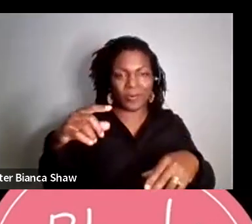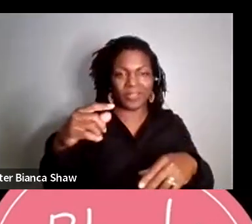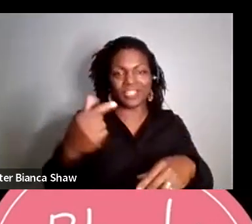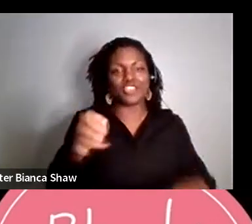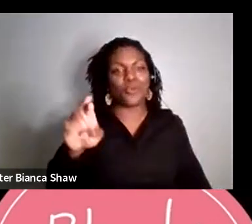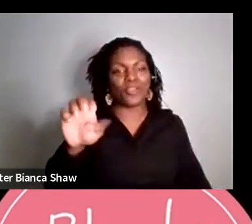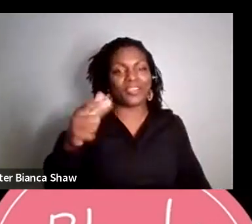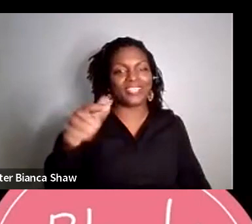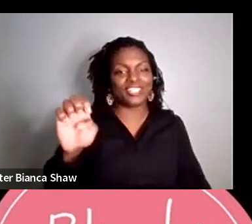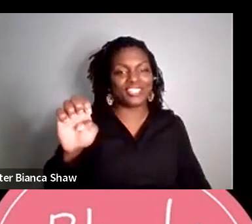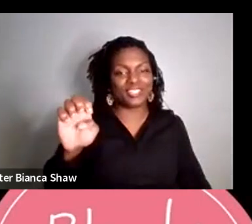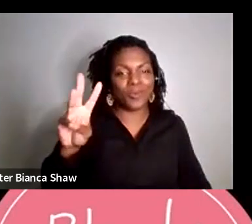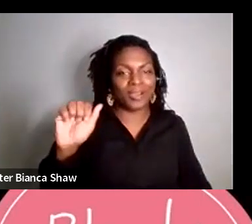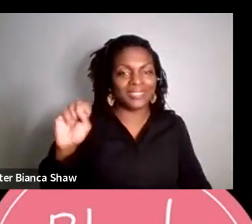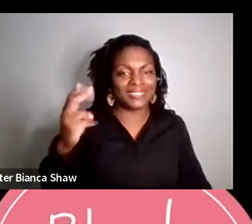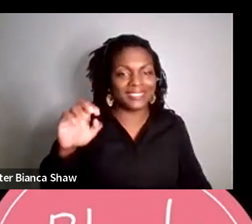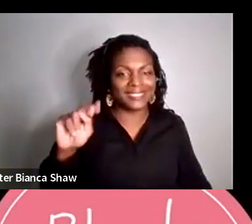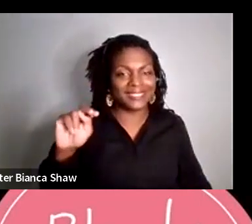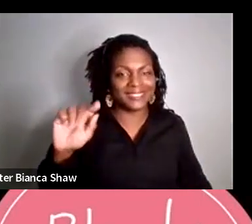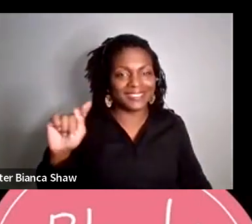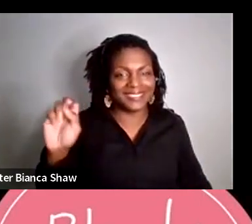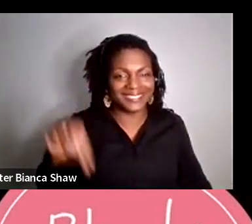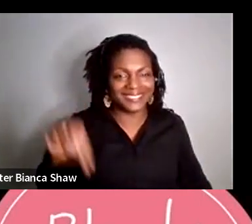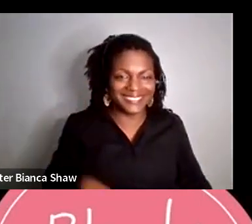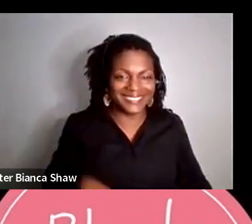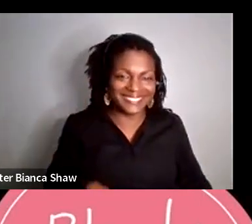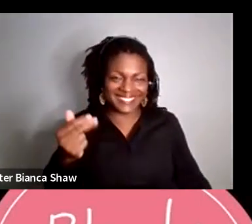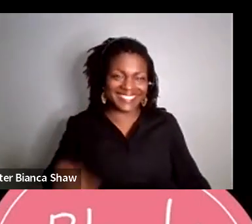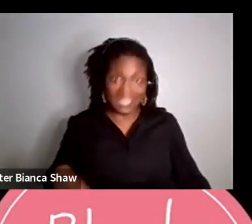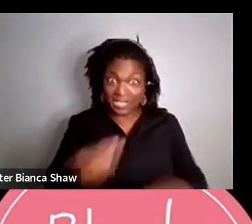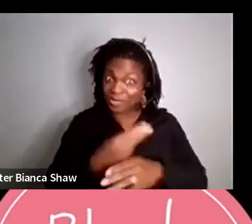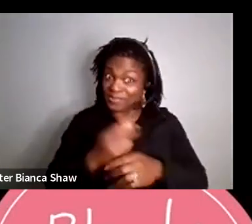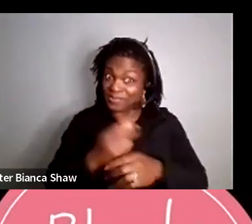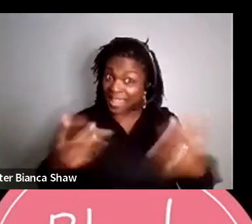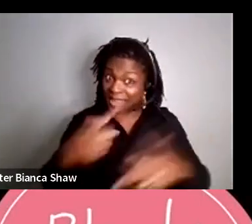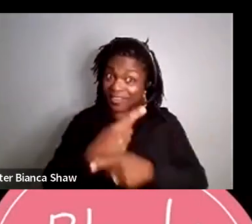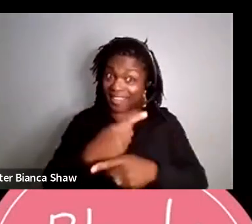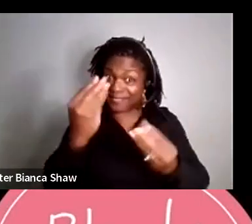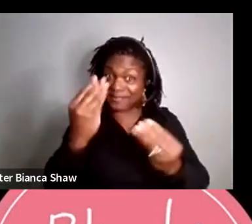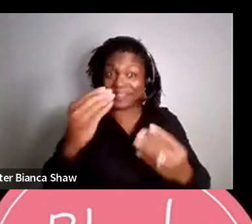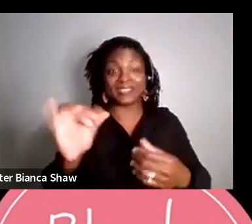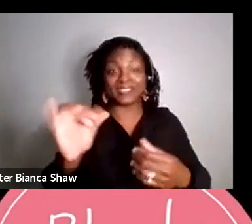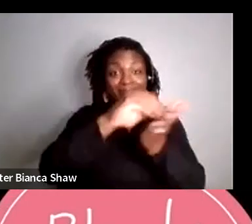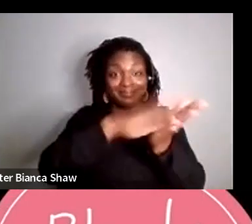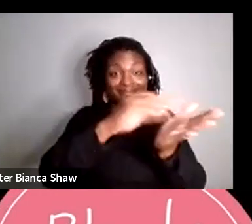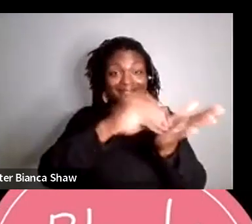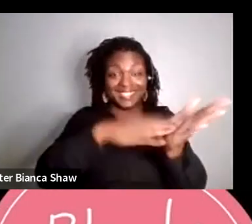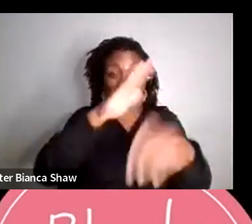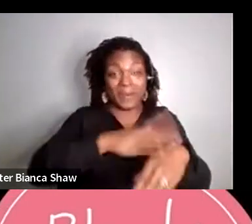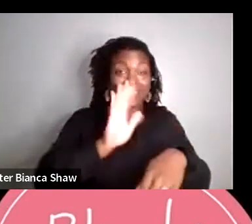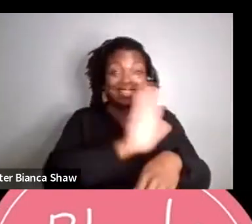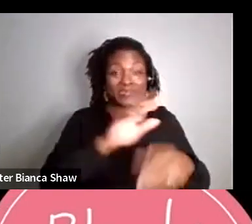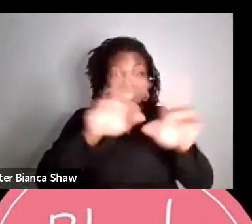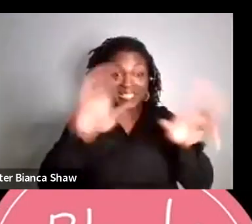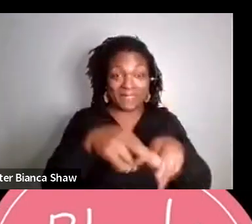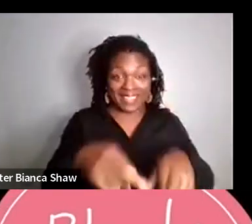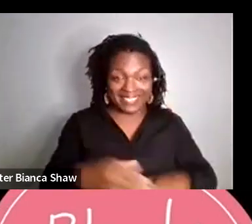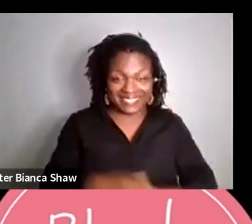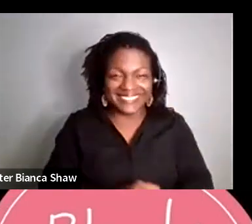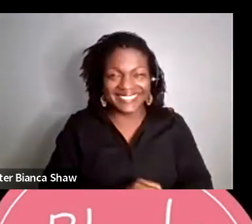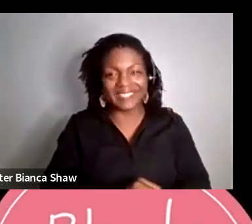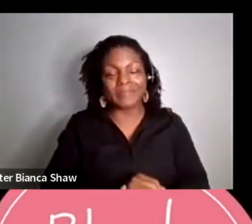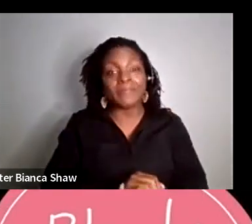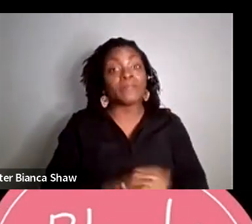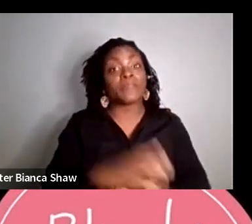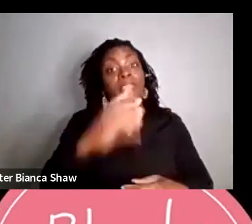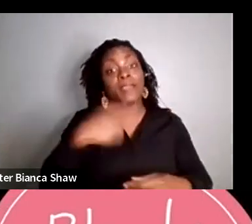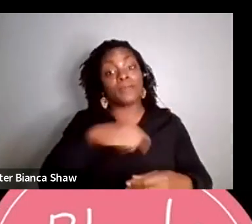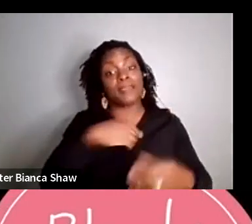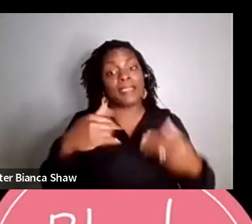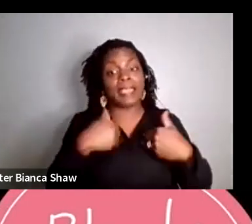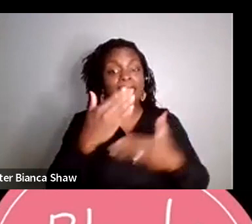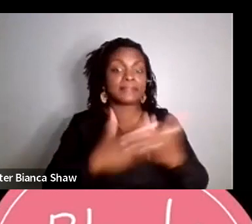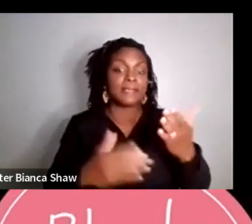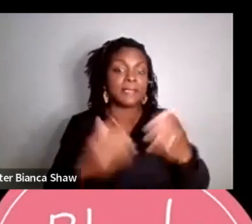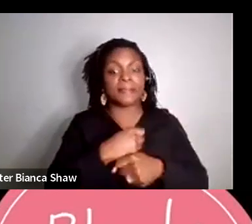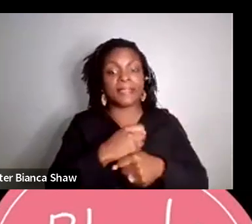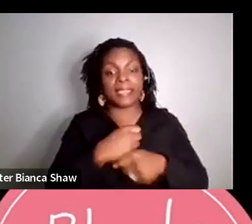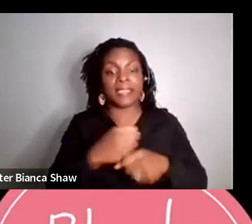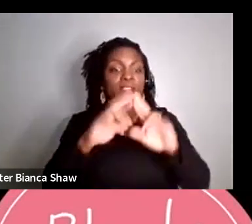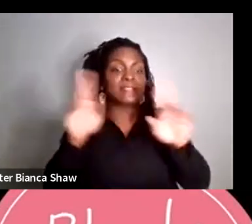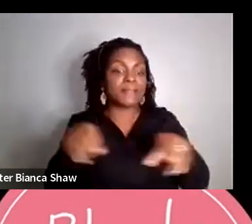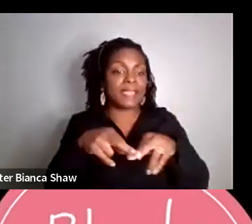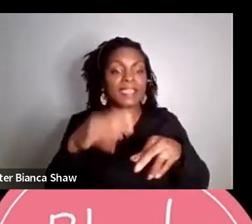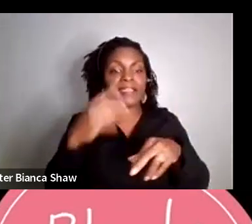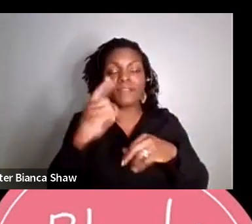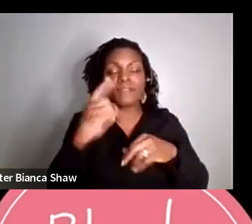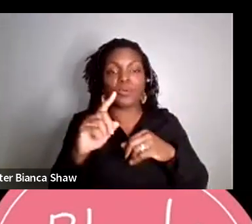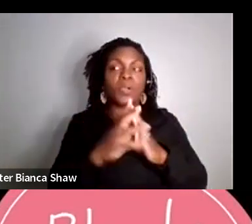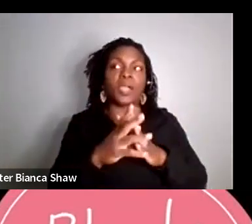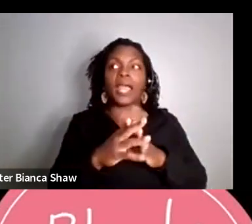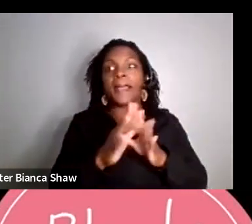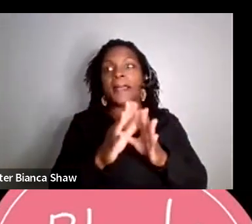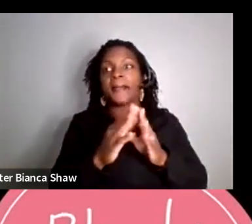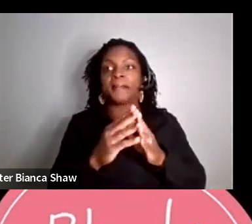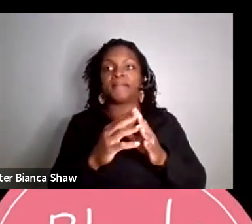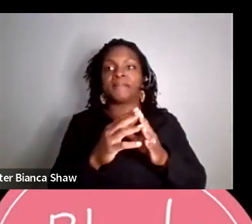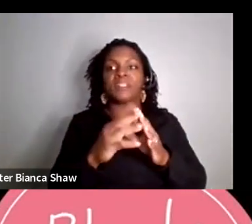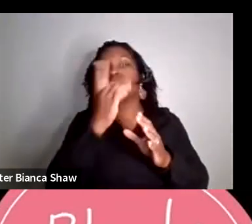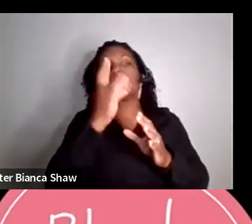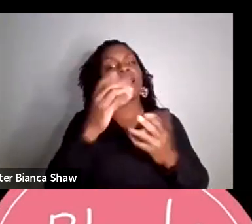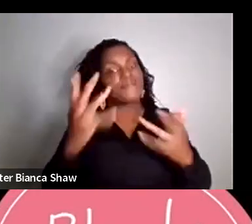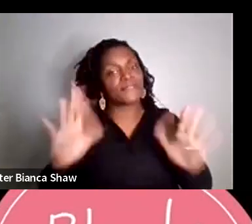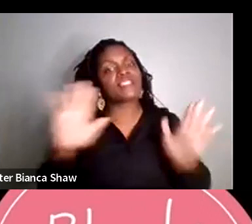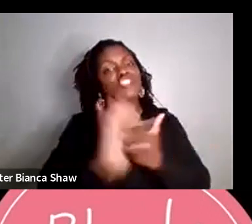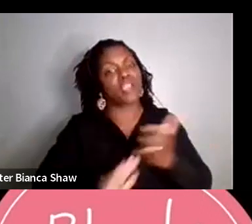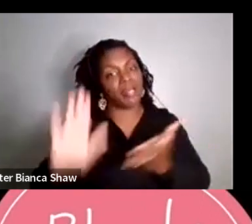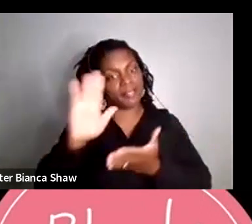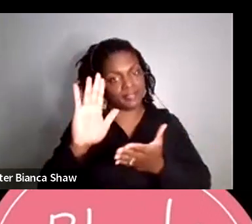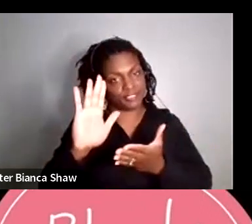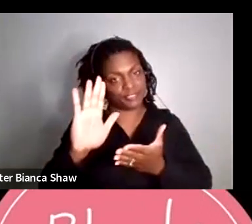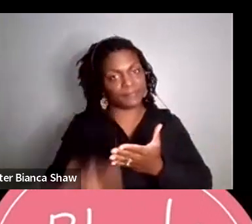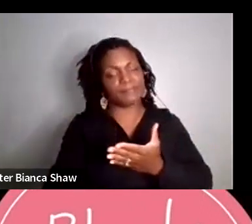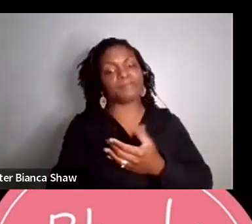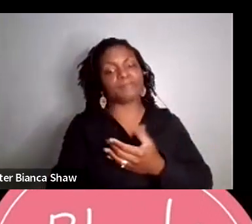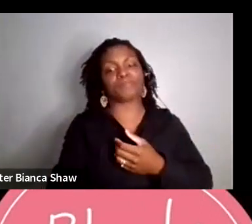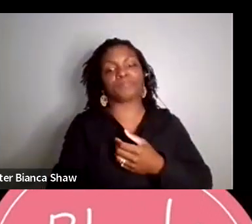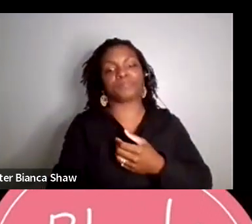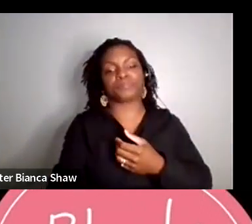Using using much corrective information, too, for for George Washington, and And then we had some make resumes as they have had finished college, and what they had, what their degrees were in.